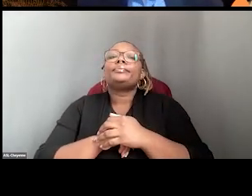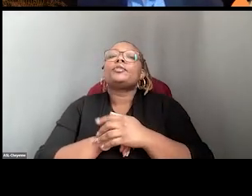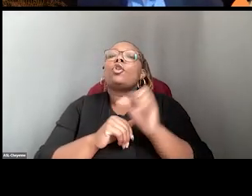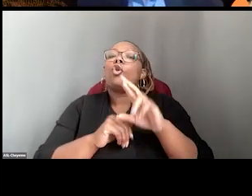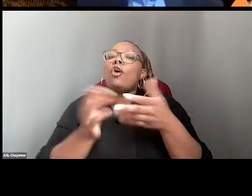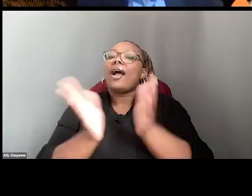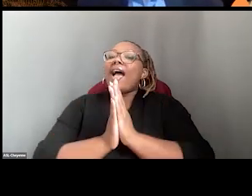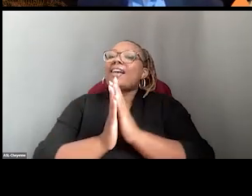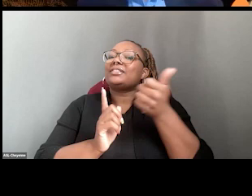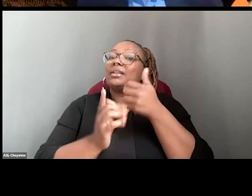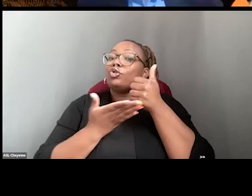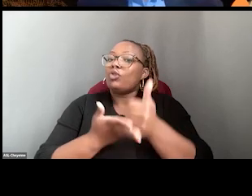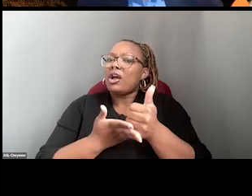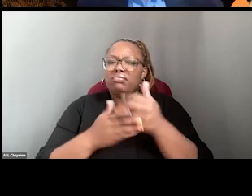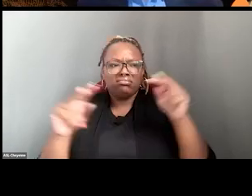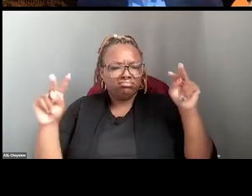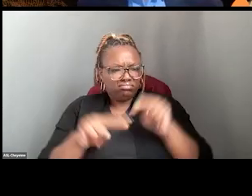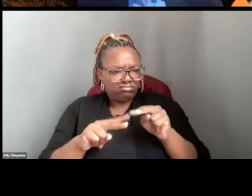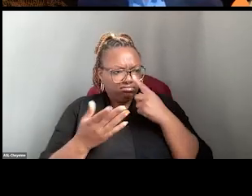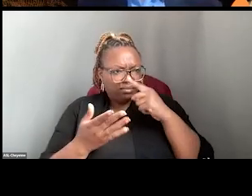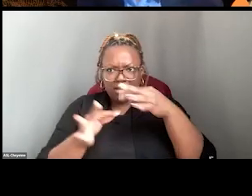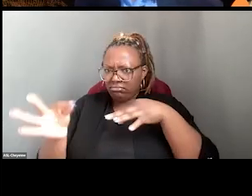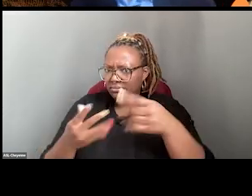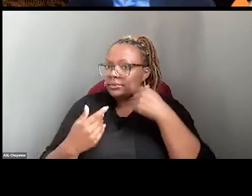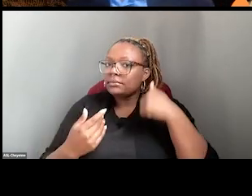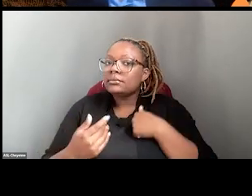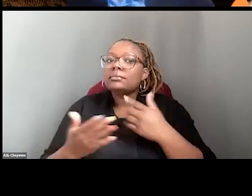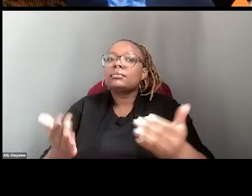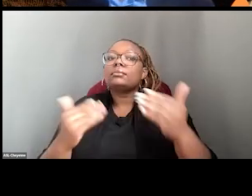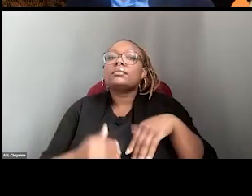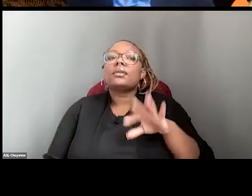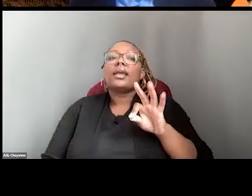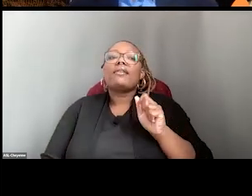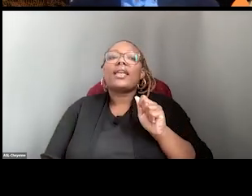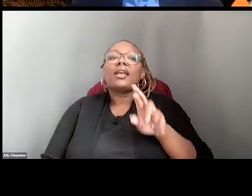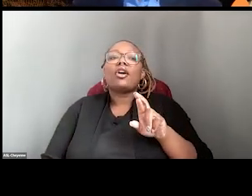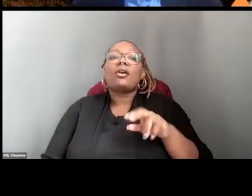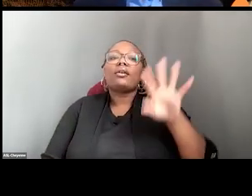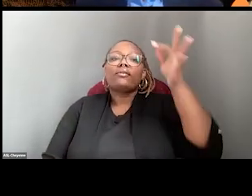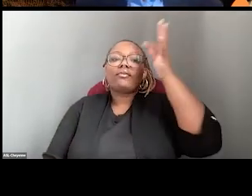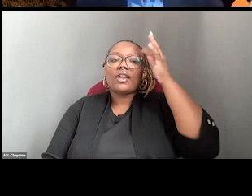There's also the Federal Acquisition Requisition -- or Regulations, the FAR.